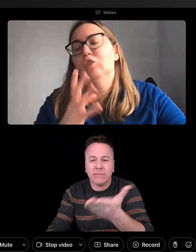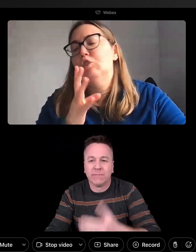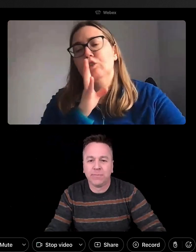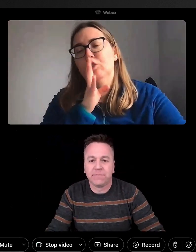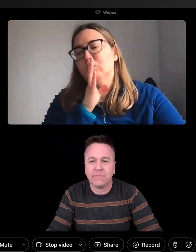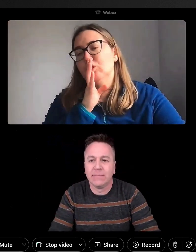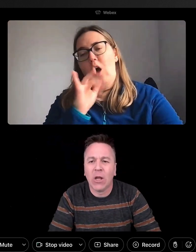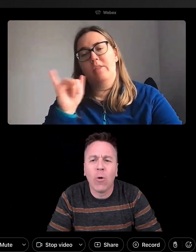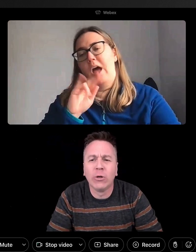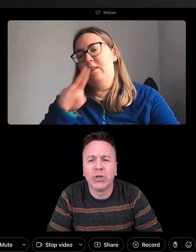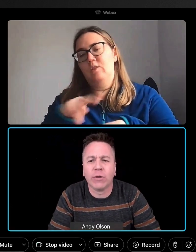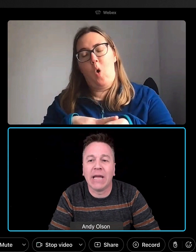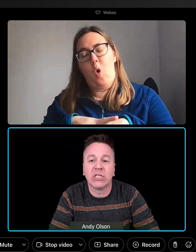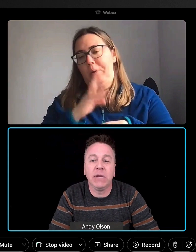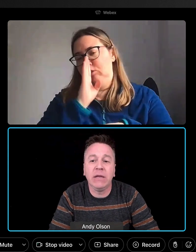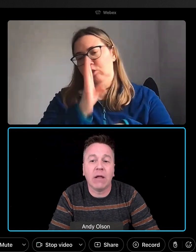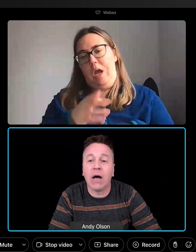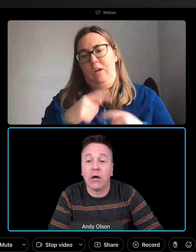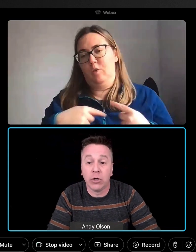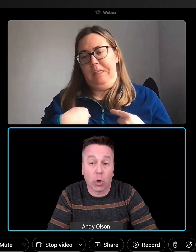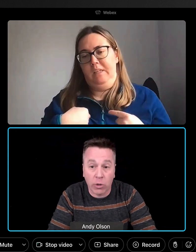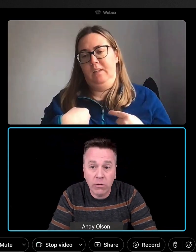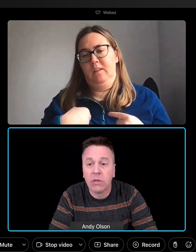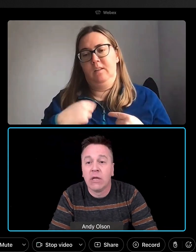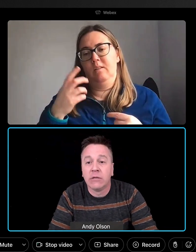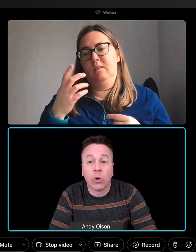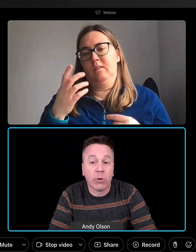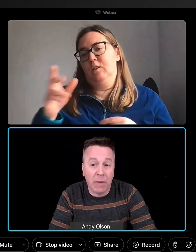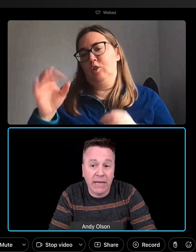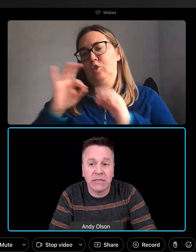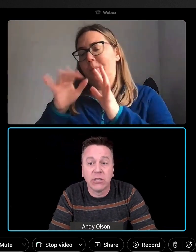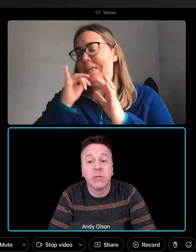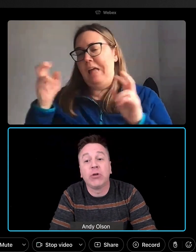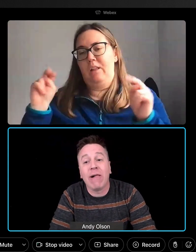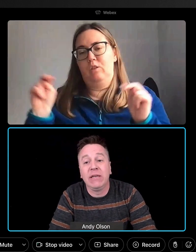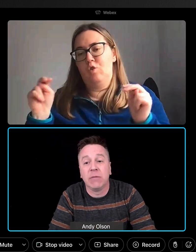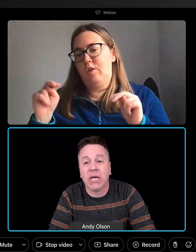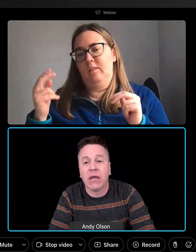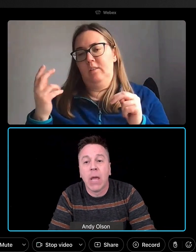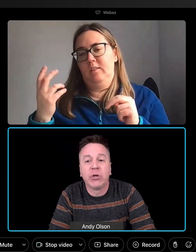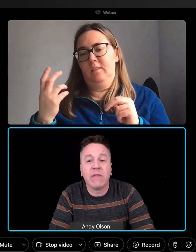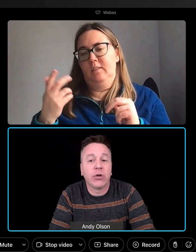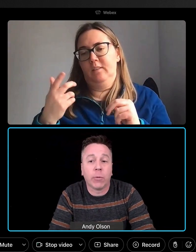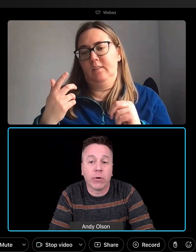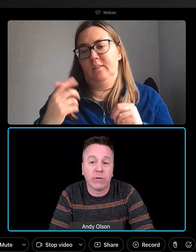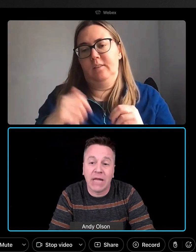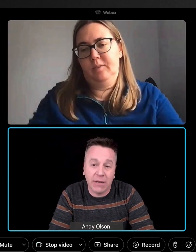Oh, sure, yes, speak normal, normal pace and speak directly to me. Pretend that the